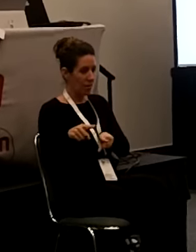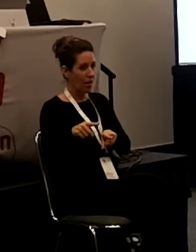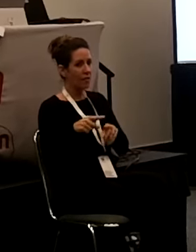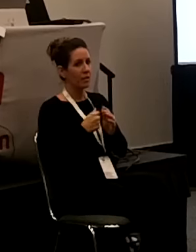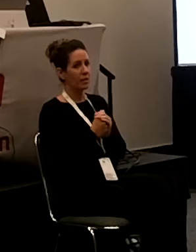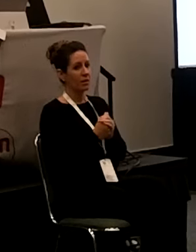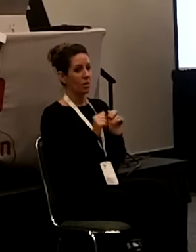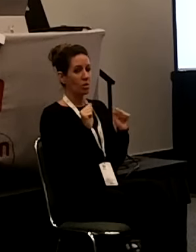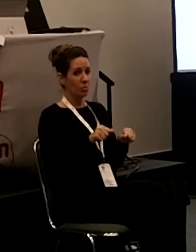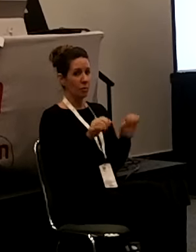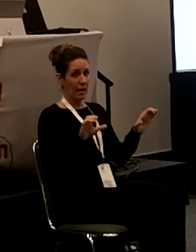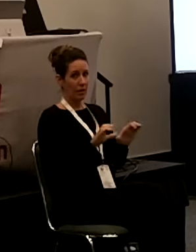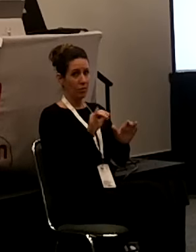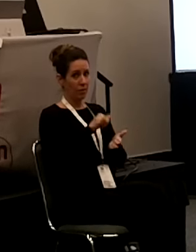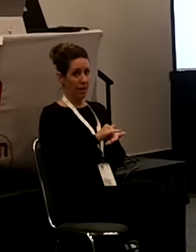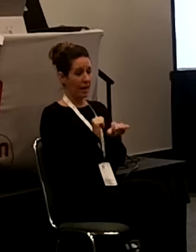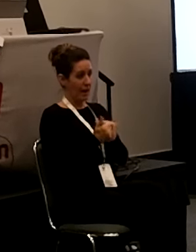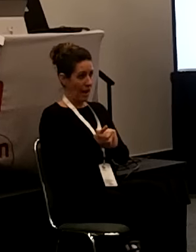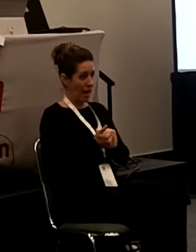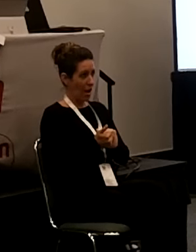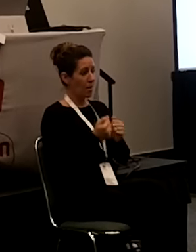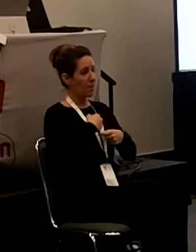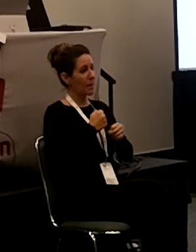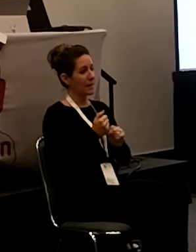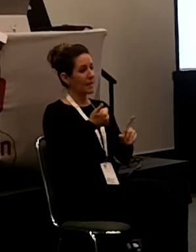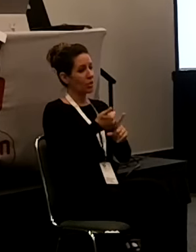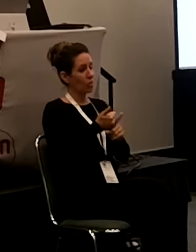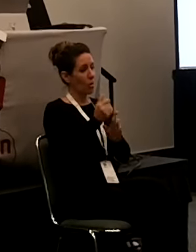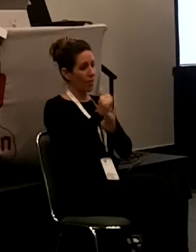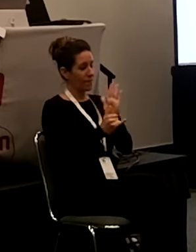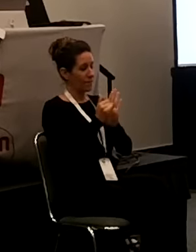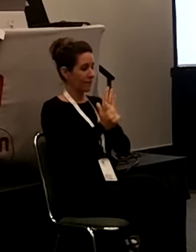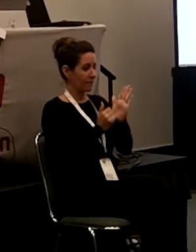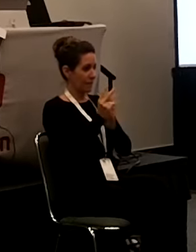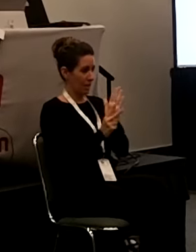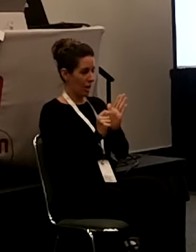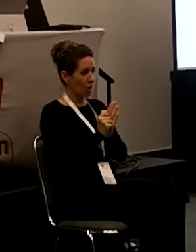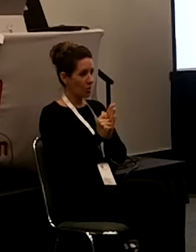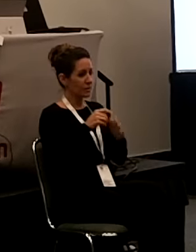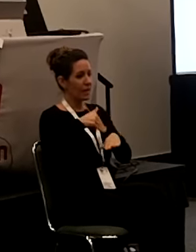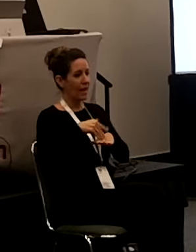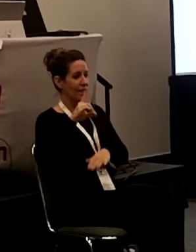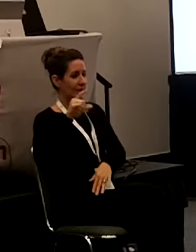You can do this by making your own videos. At the disability panel yesterday,